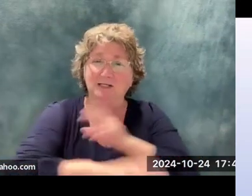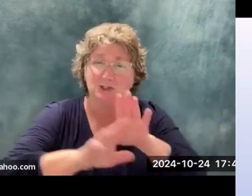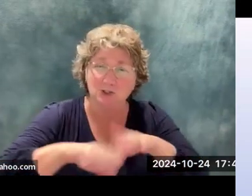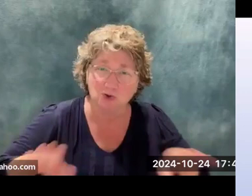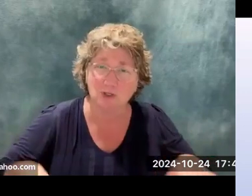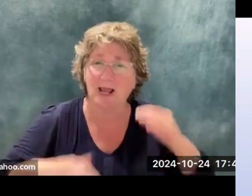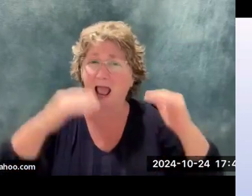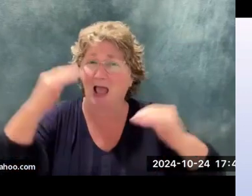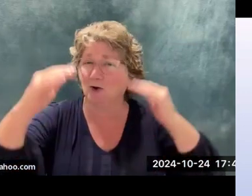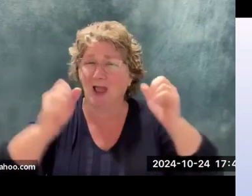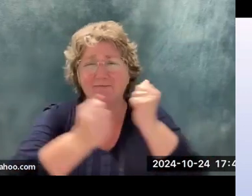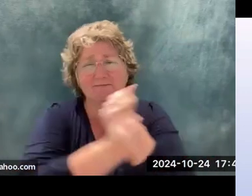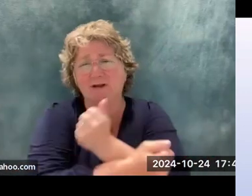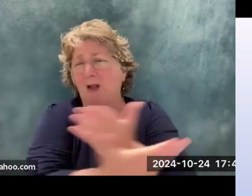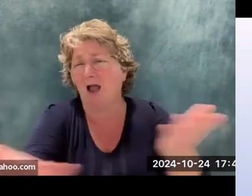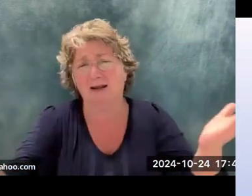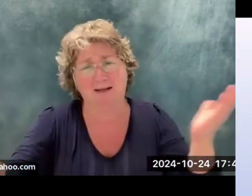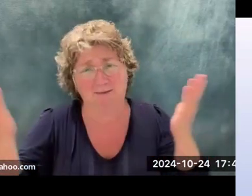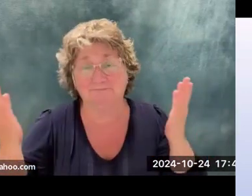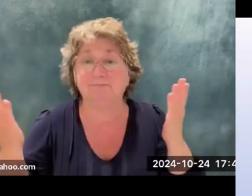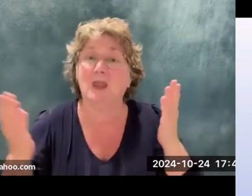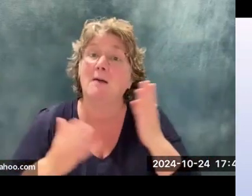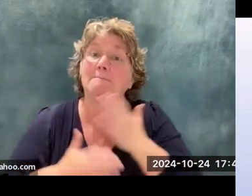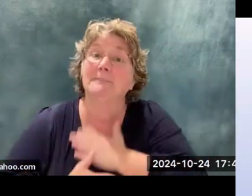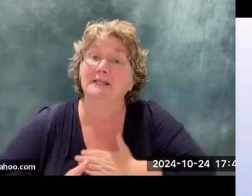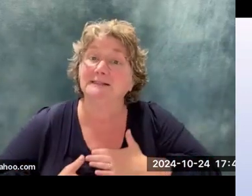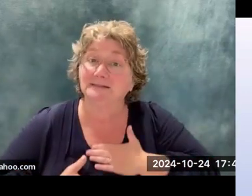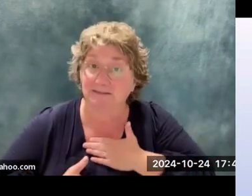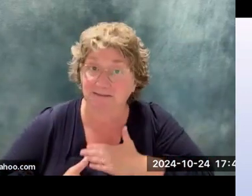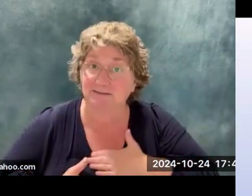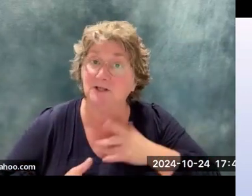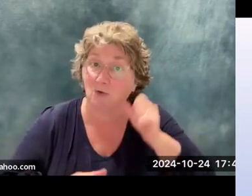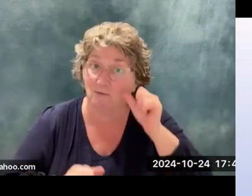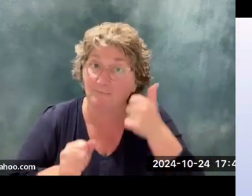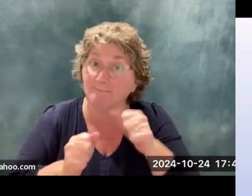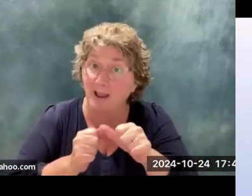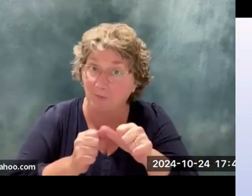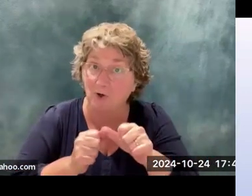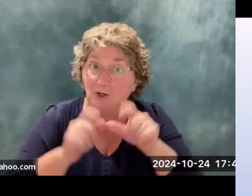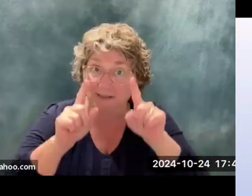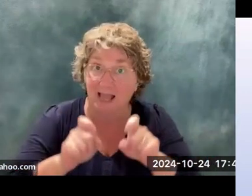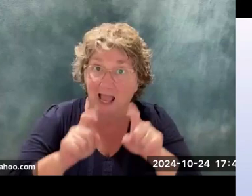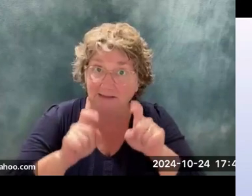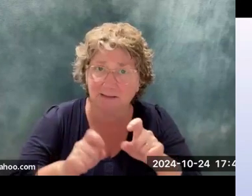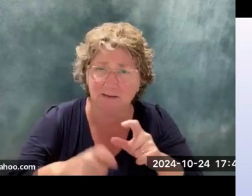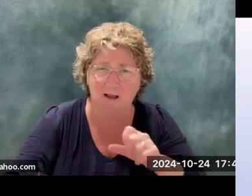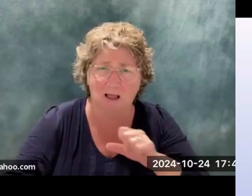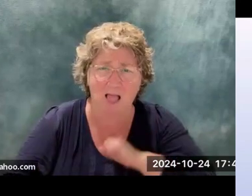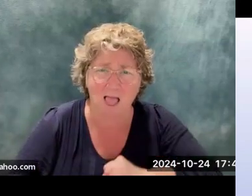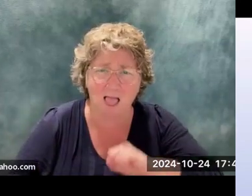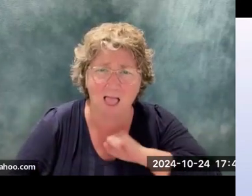Please remember to test if COVID-19 is a possibility. The home tests are still out there